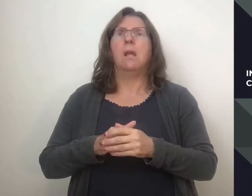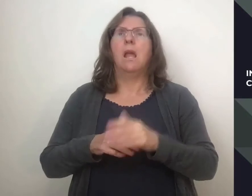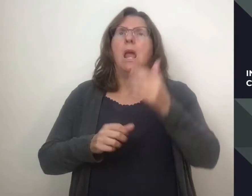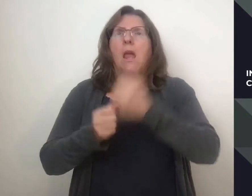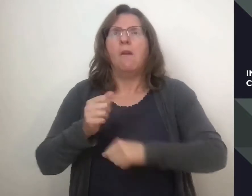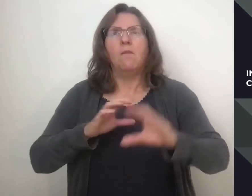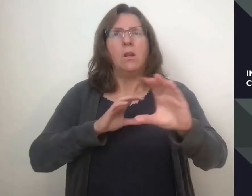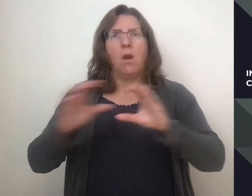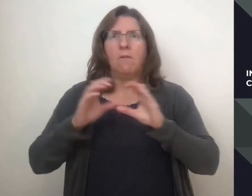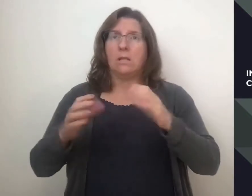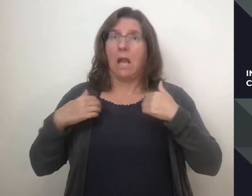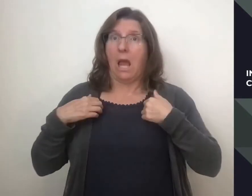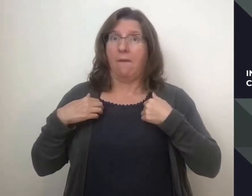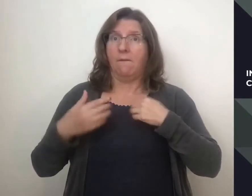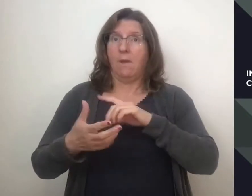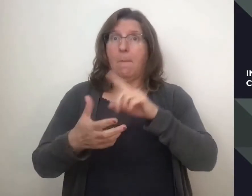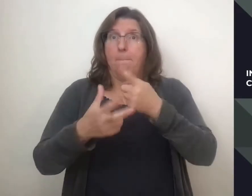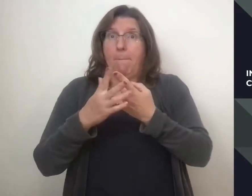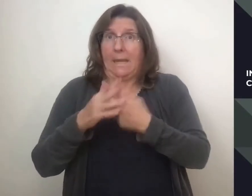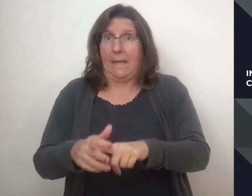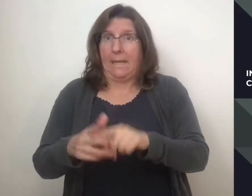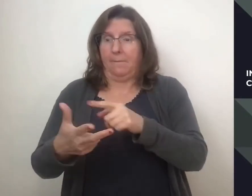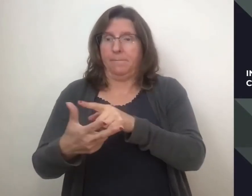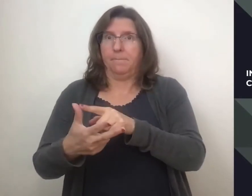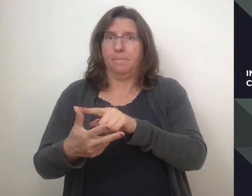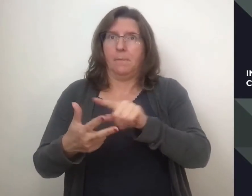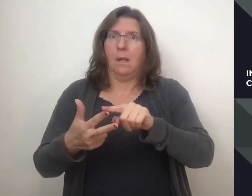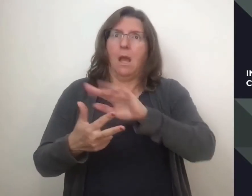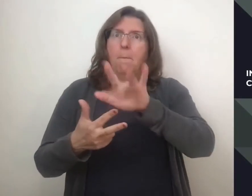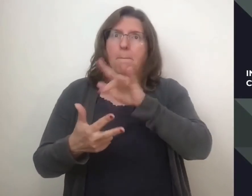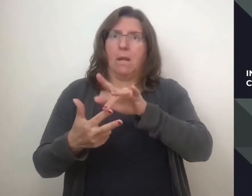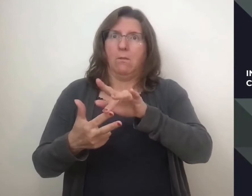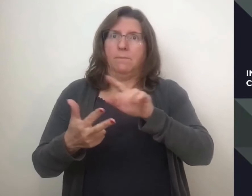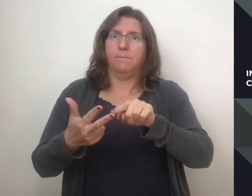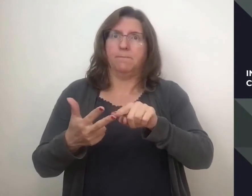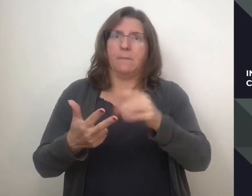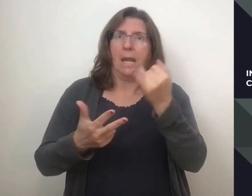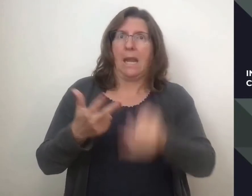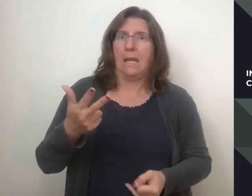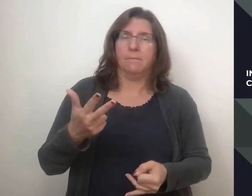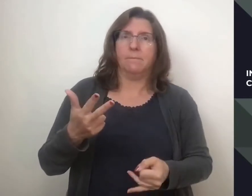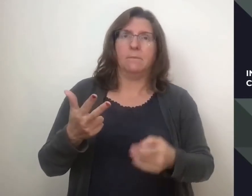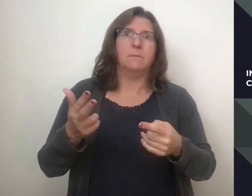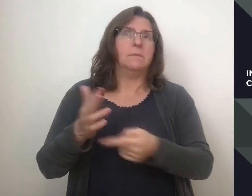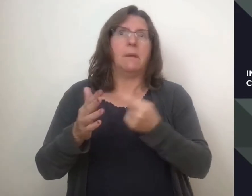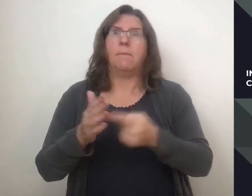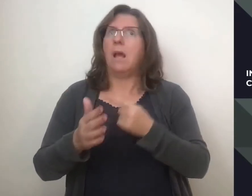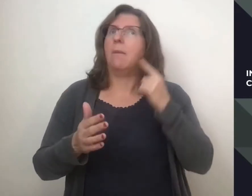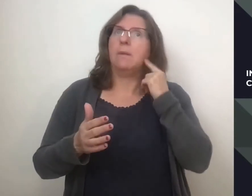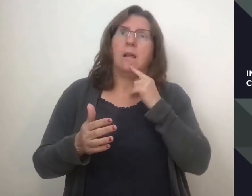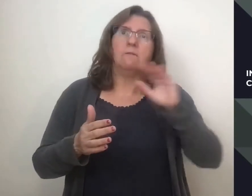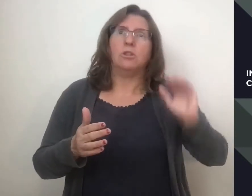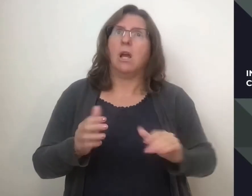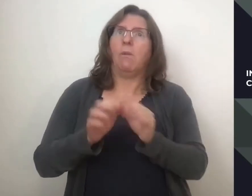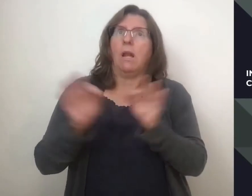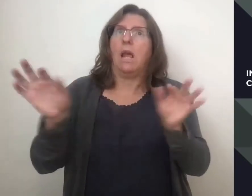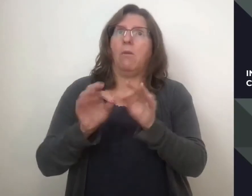Natural conversations have a pattern a beginning, a middle and an end.